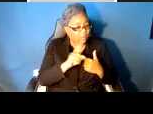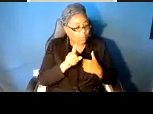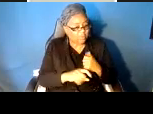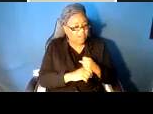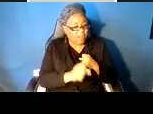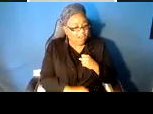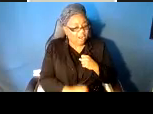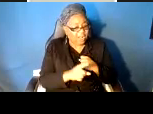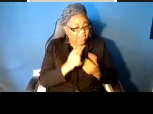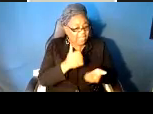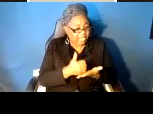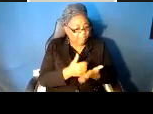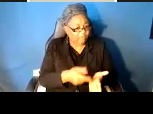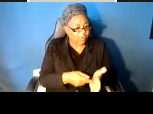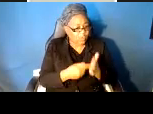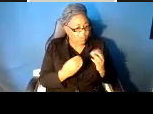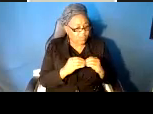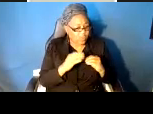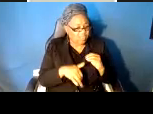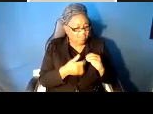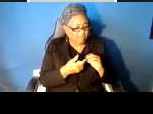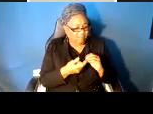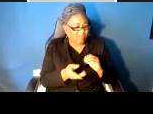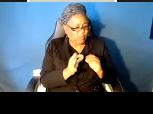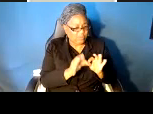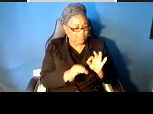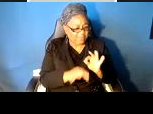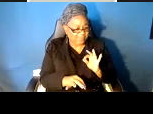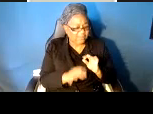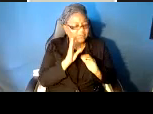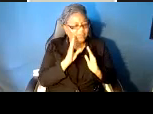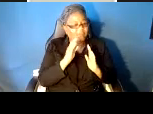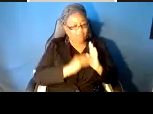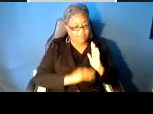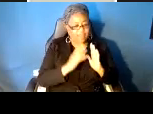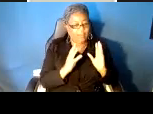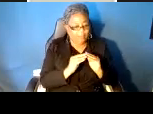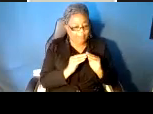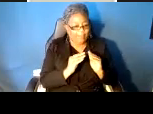that will require more than a couple sentences, you should fill out the meeting request form that is found